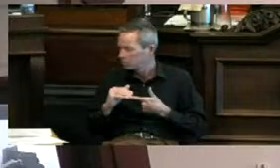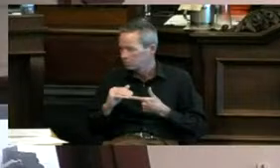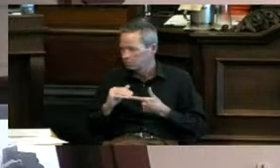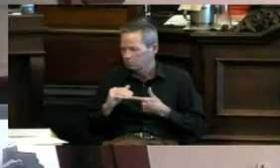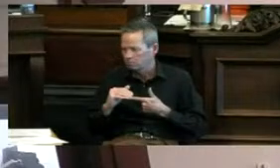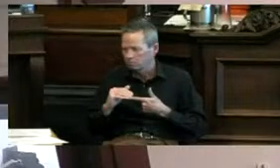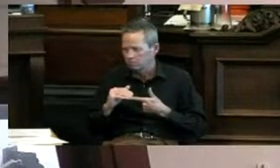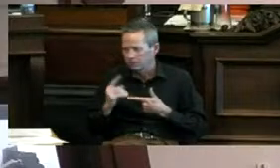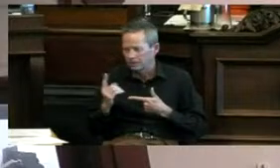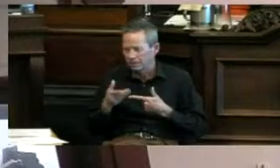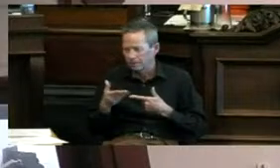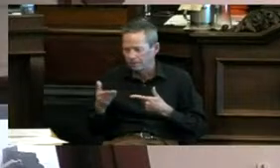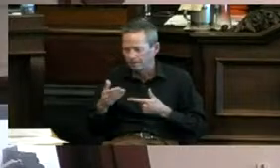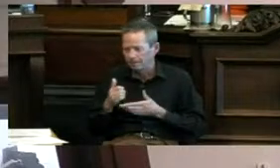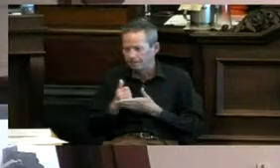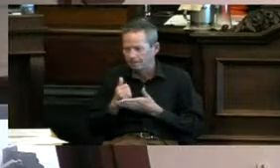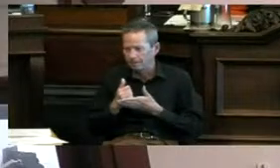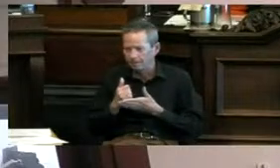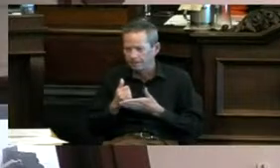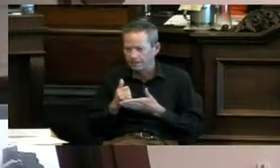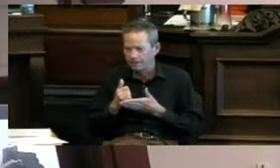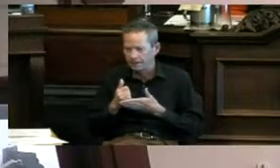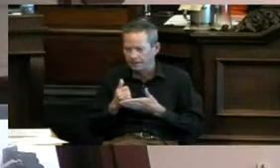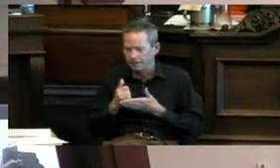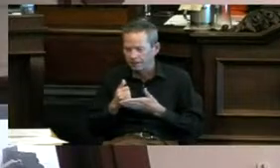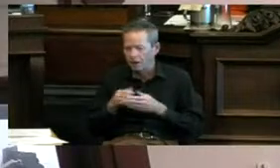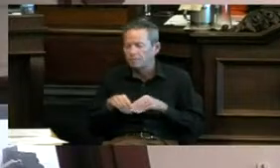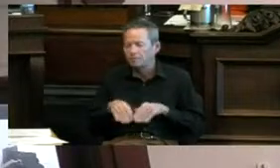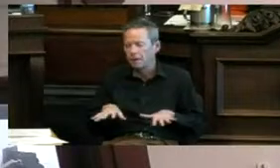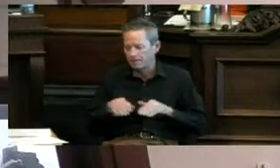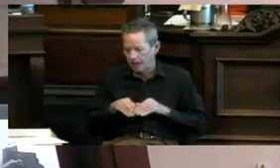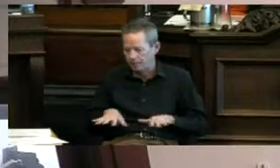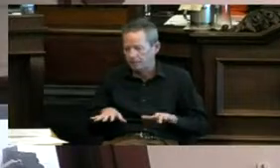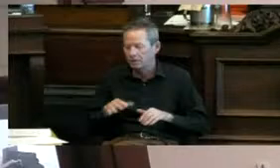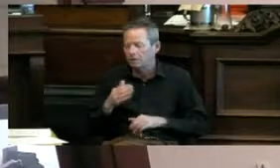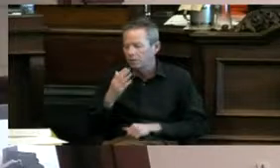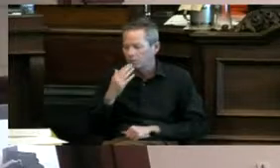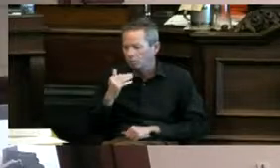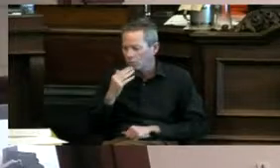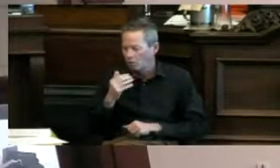has been jardiance like